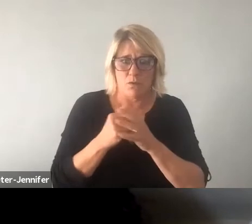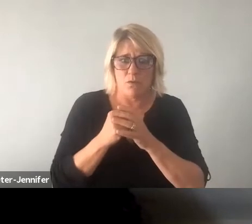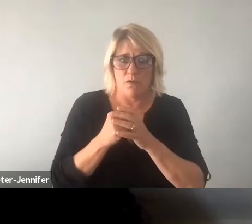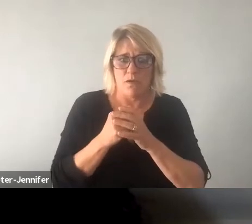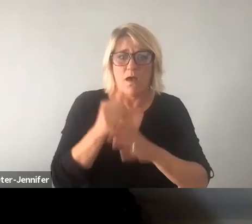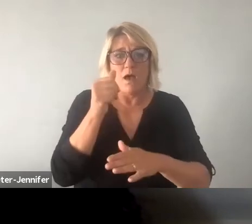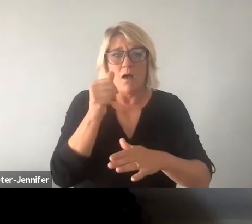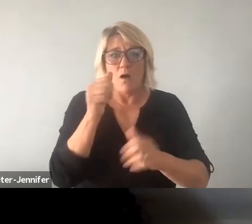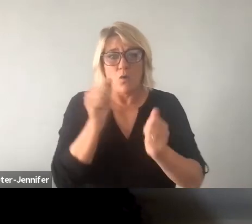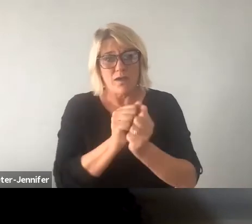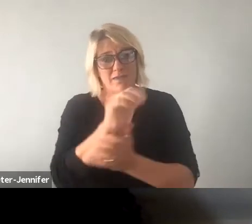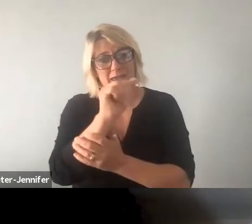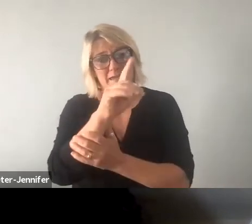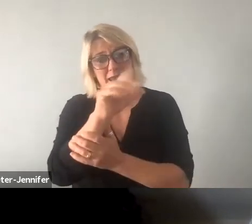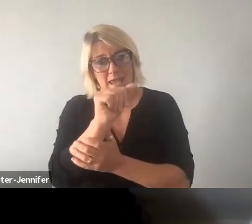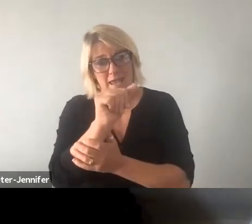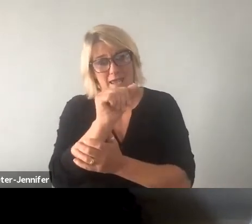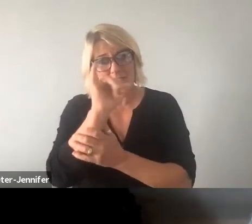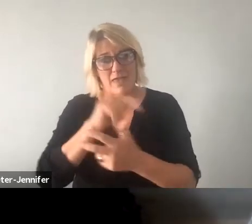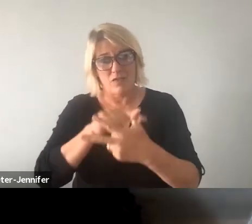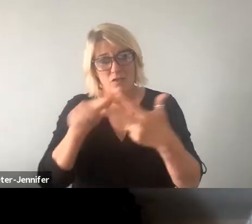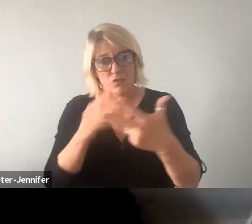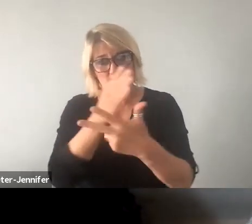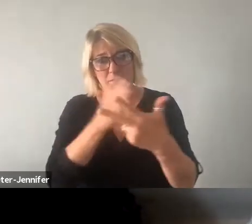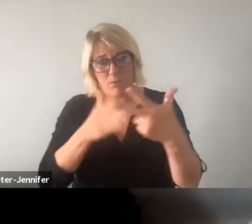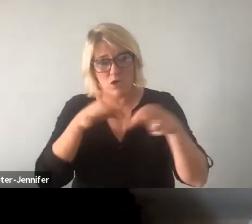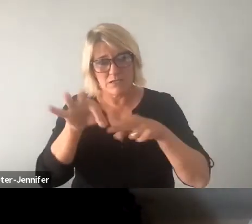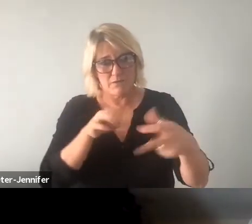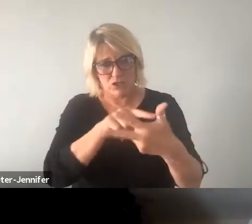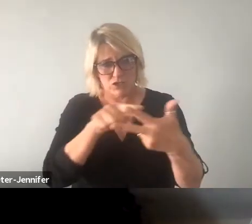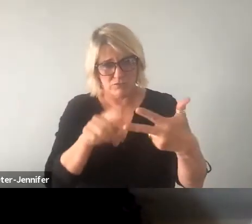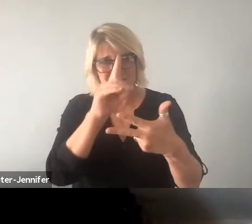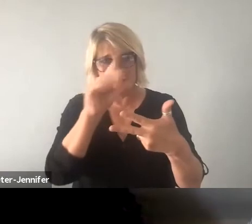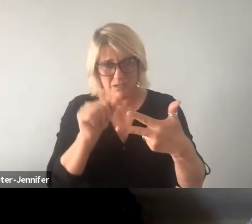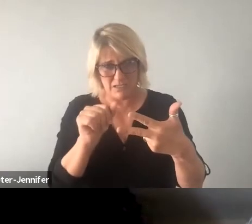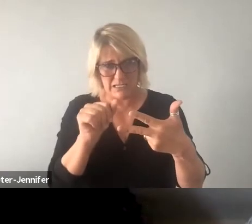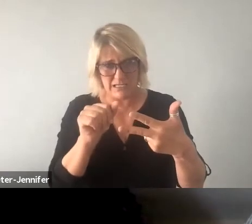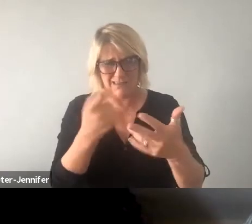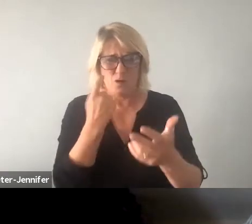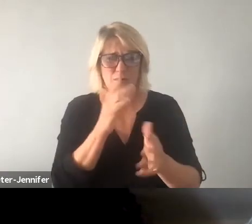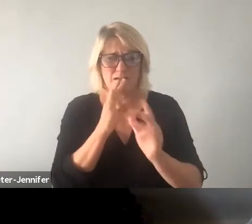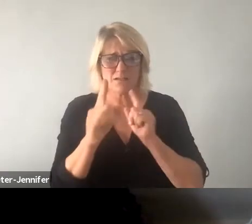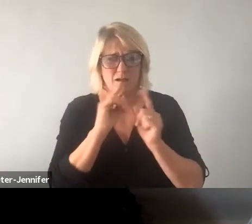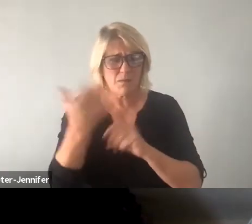just want to kind of take this opportunity to remind folks that, under